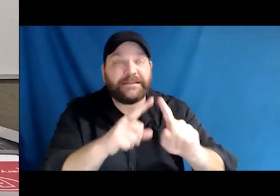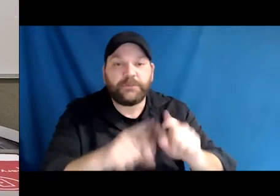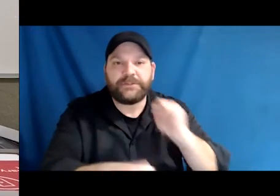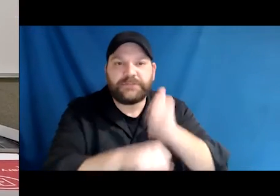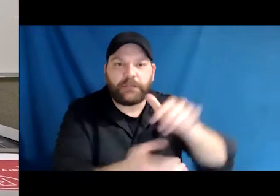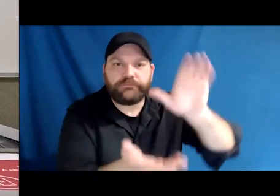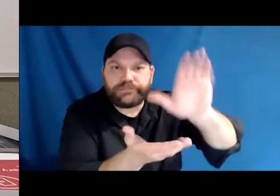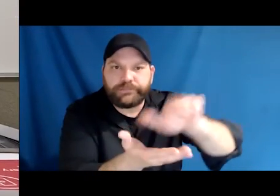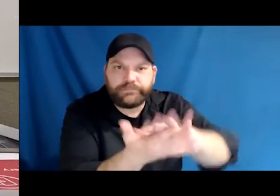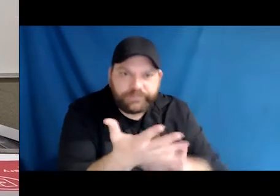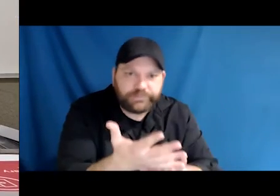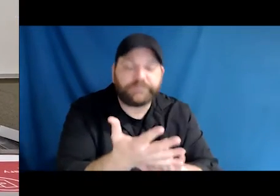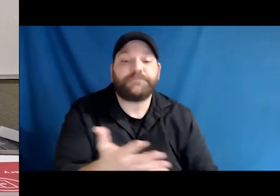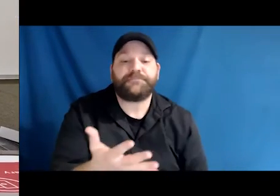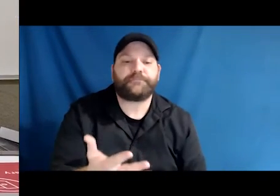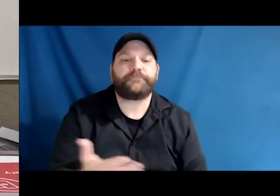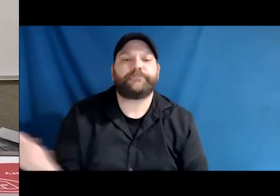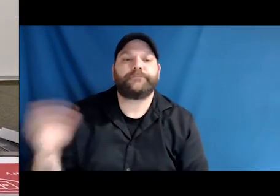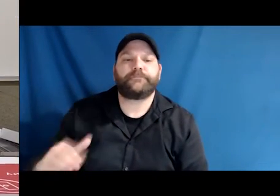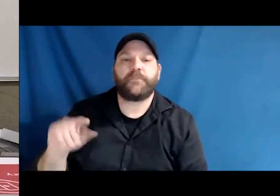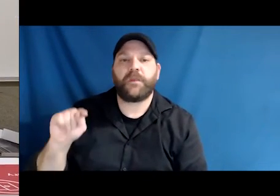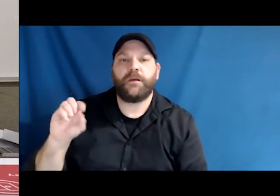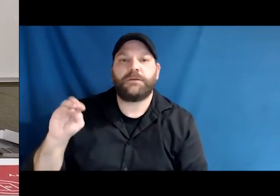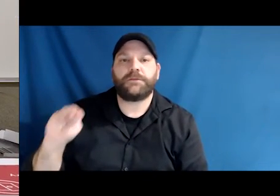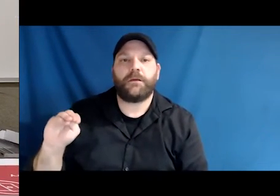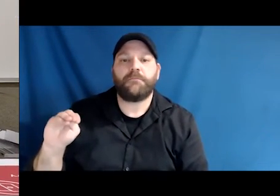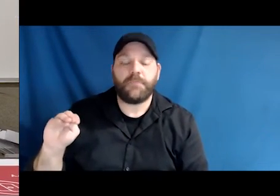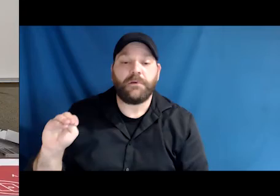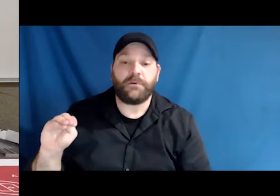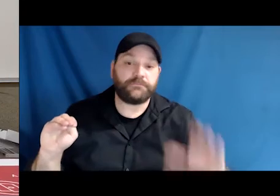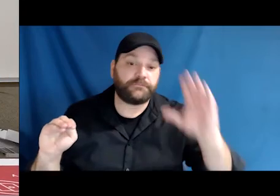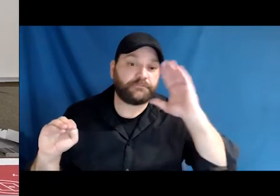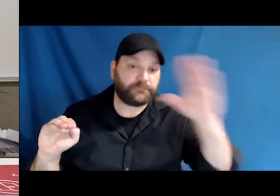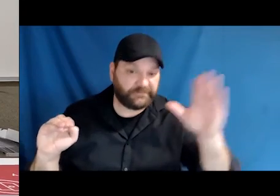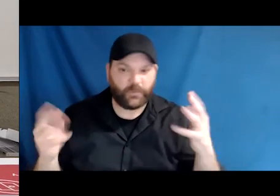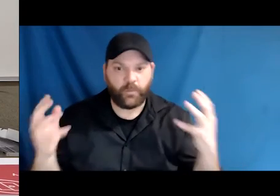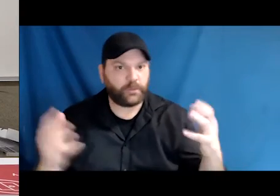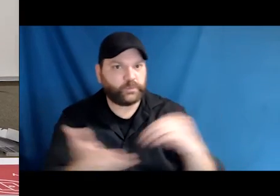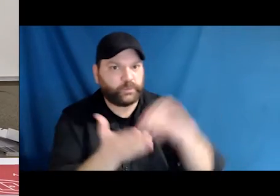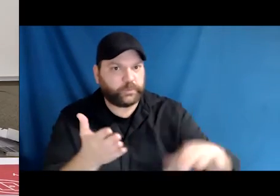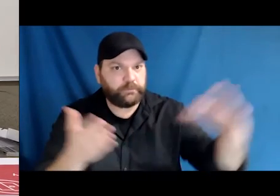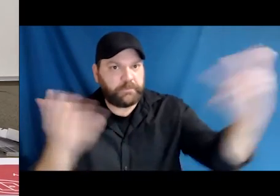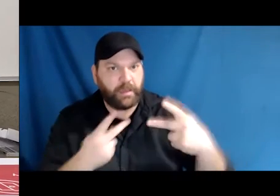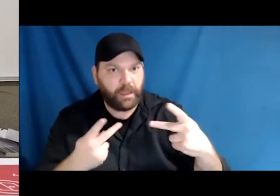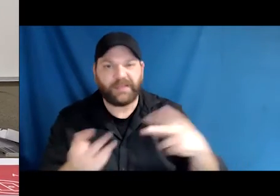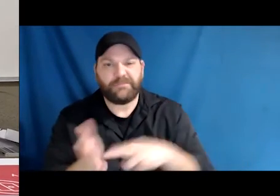My name is Tom Macchi, I'm the Manager of Structural Trades in Facilities Management. In preparation for students returning, my team absolutely crushed it against COVID-19.